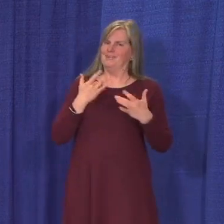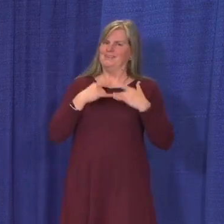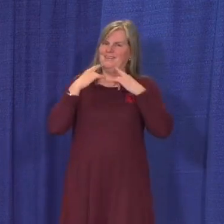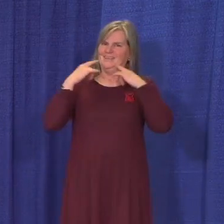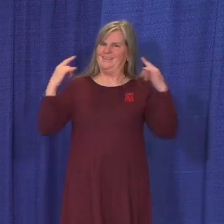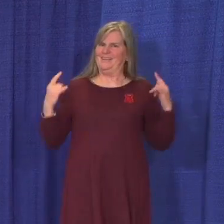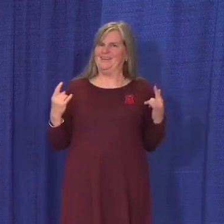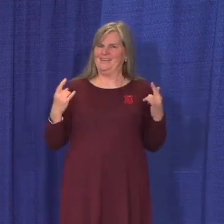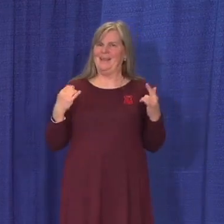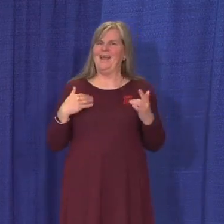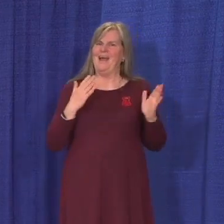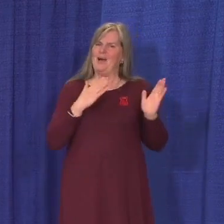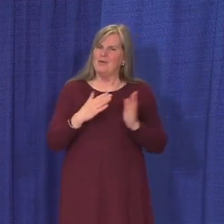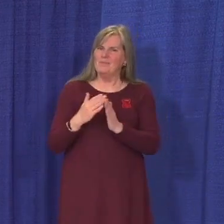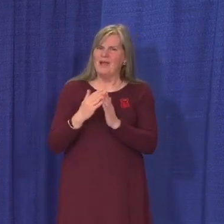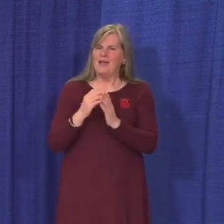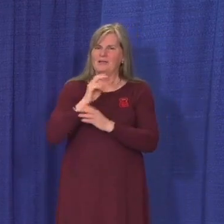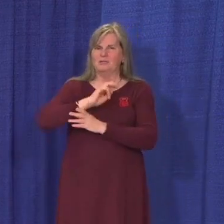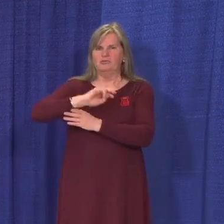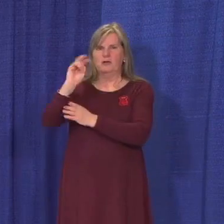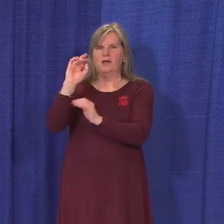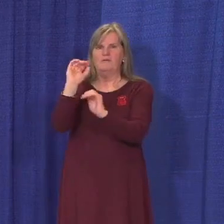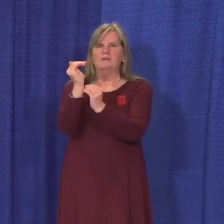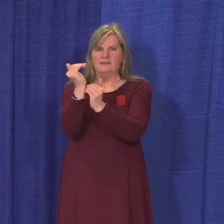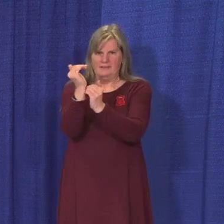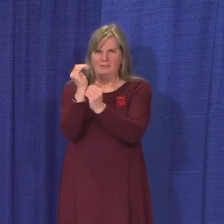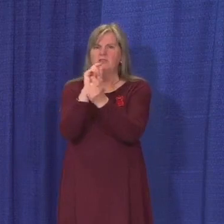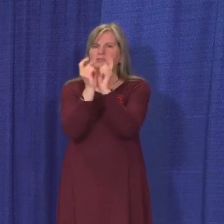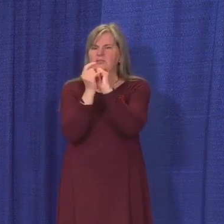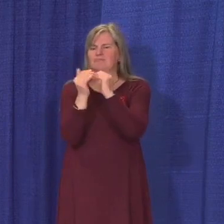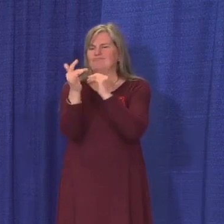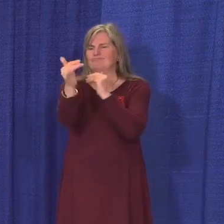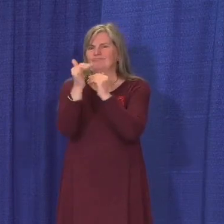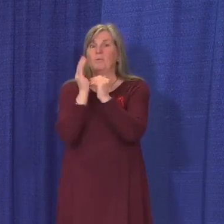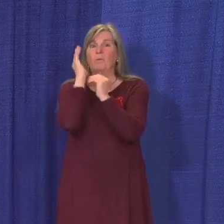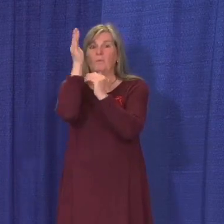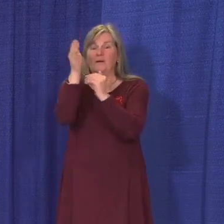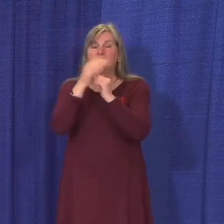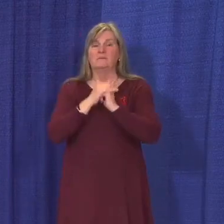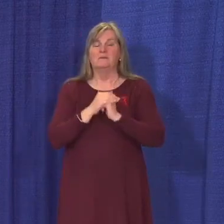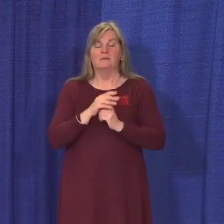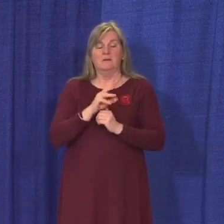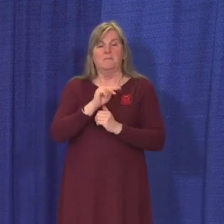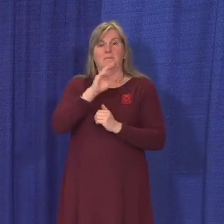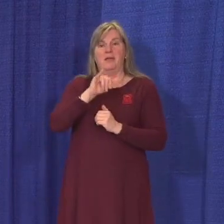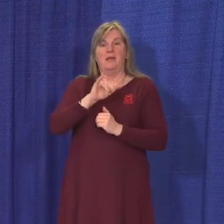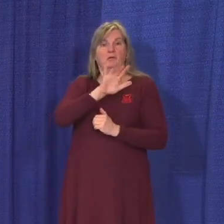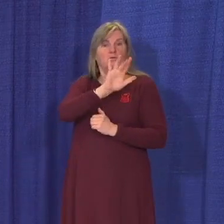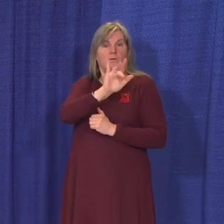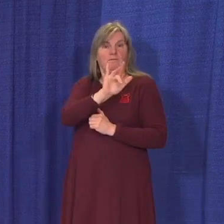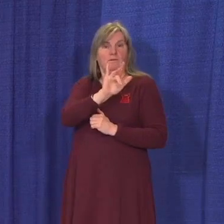accomplishment. The success of our vaccine rollout means we are closer to